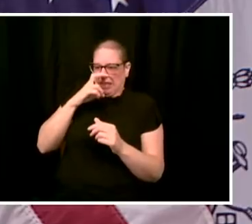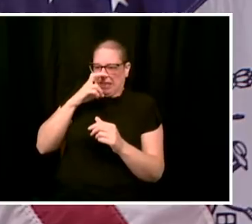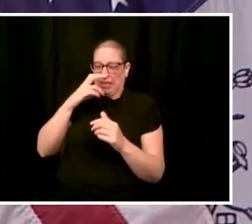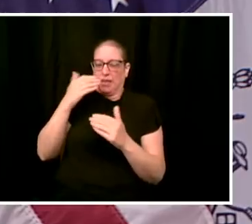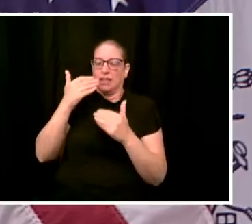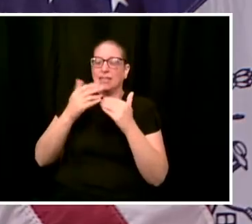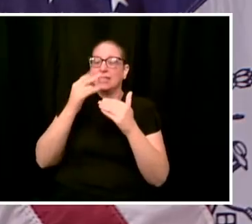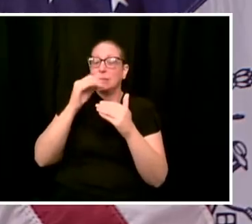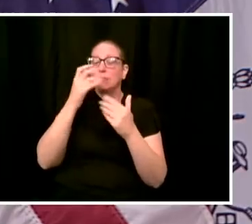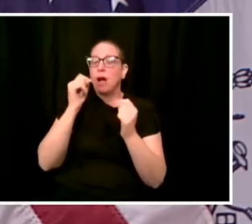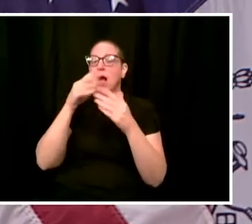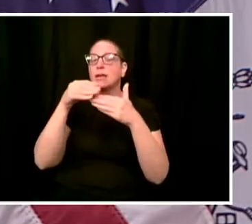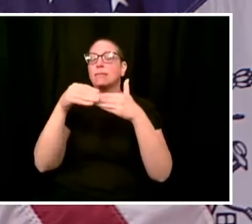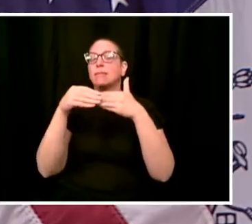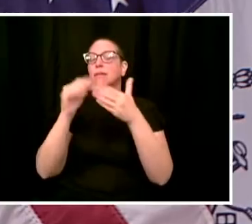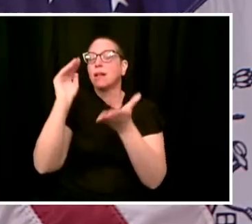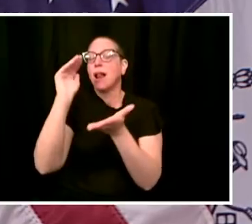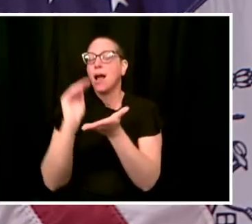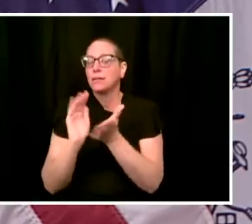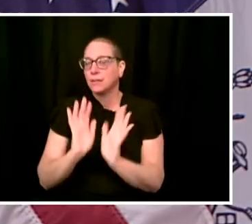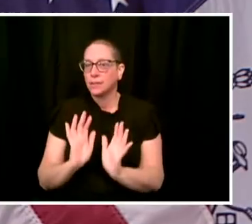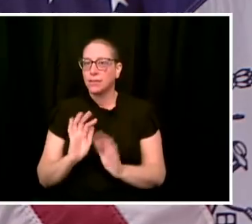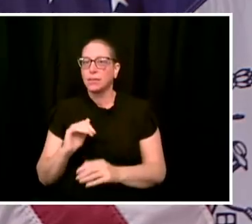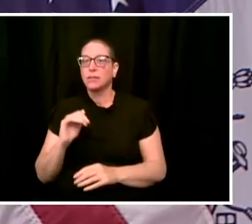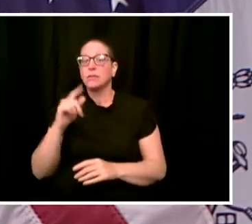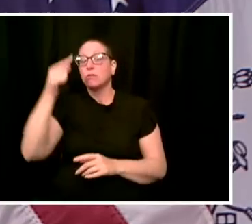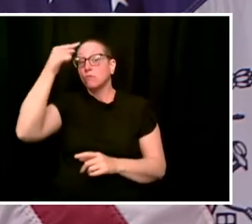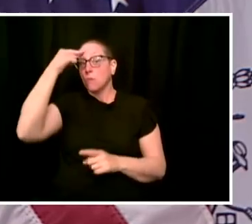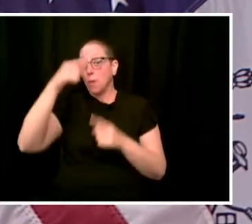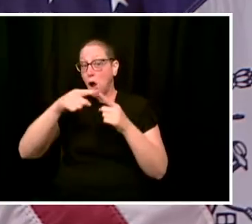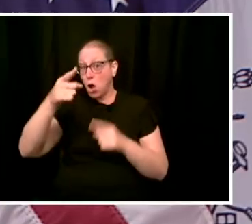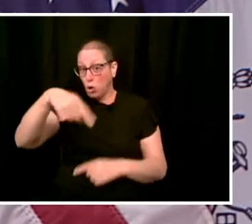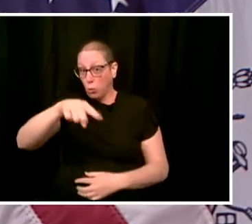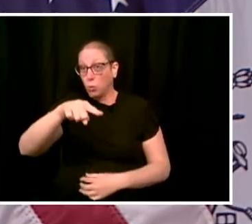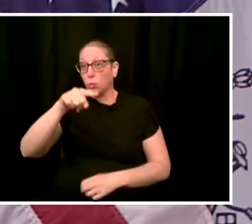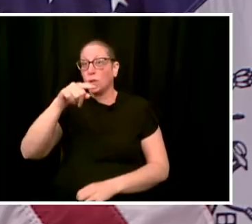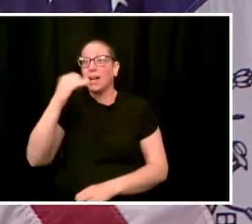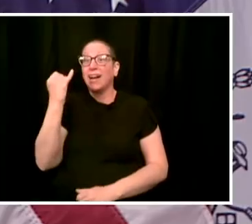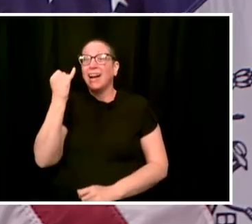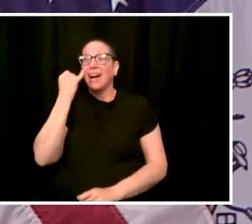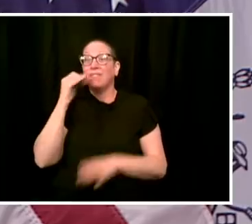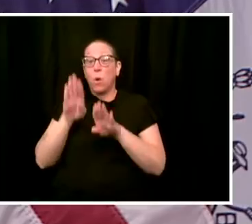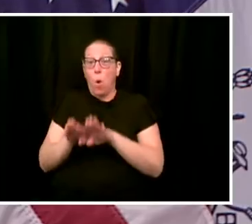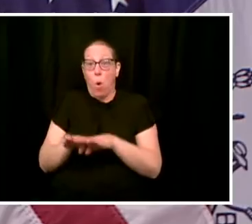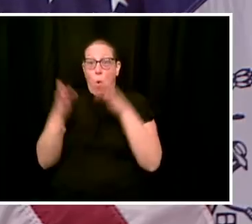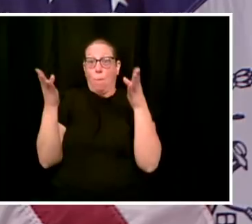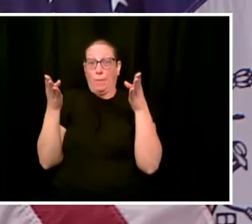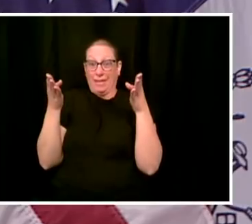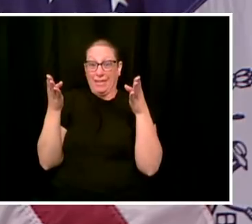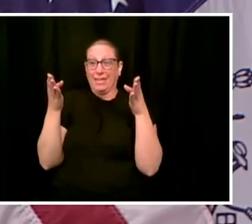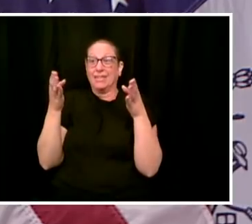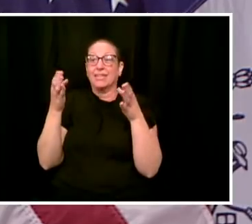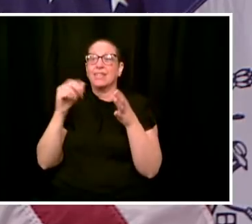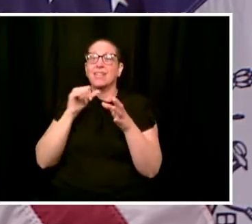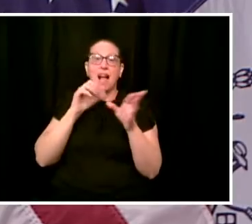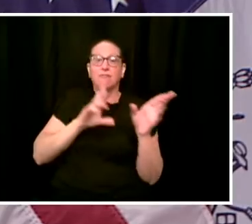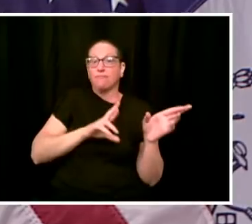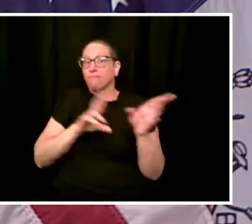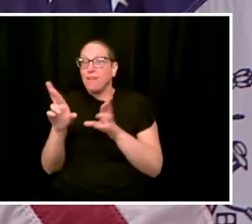THAT WE CULOD BEGIN TO HAVE SOME FLEXIBILITY. I REMIND YOU, I COUPES UING THE